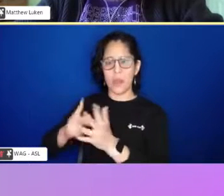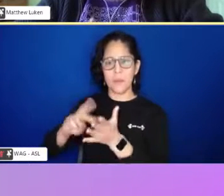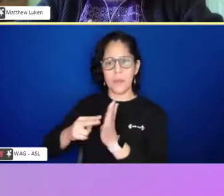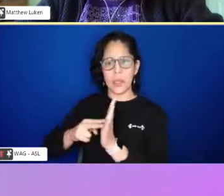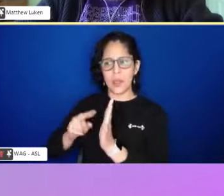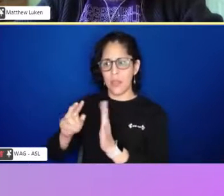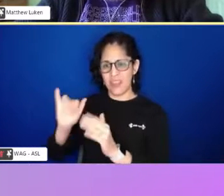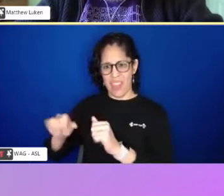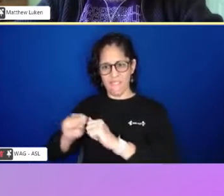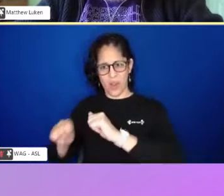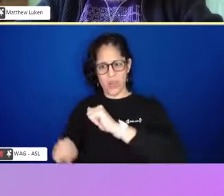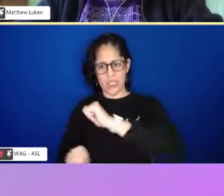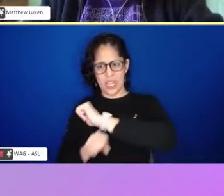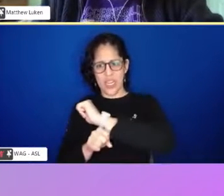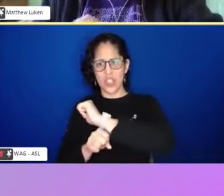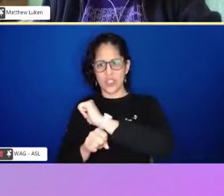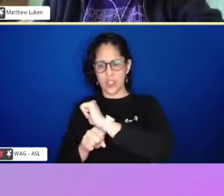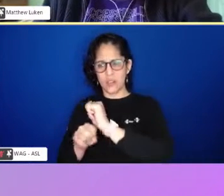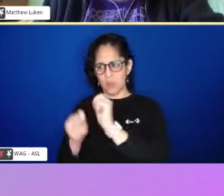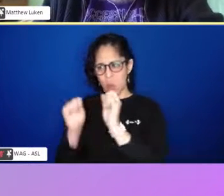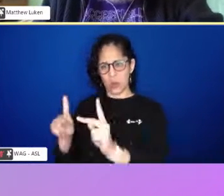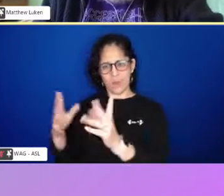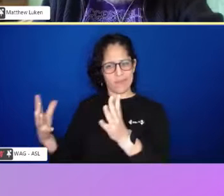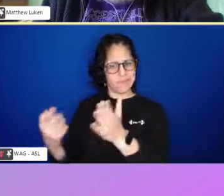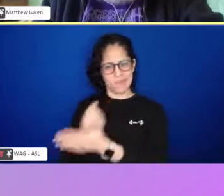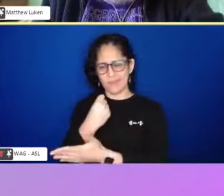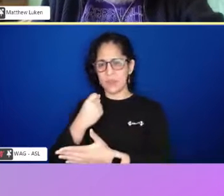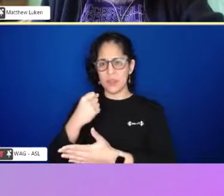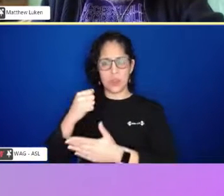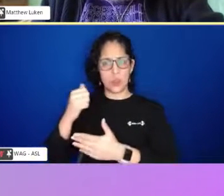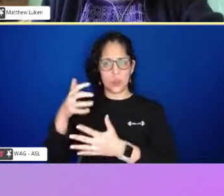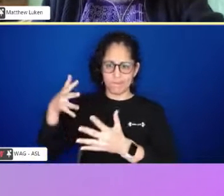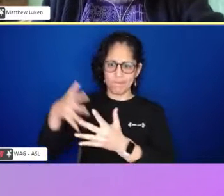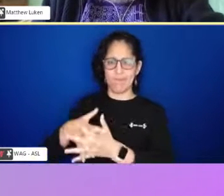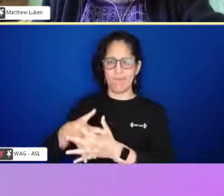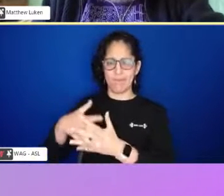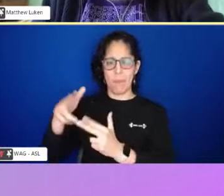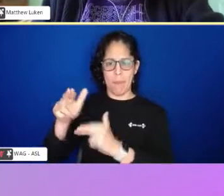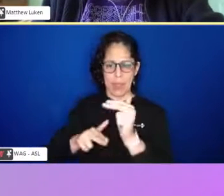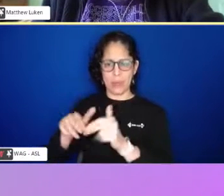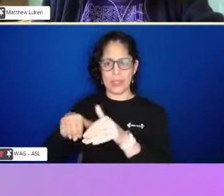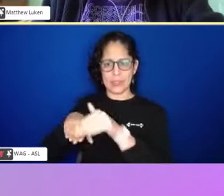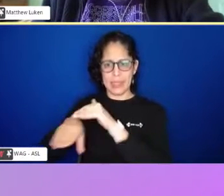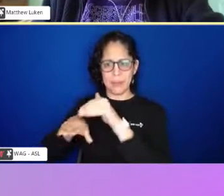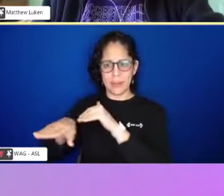because it starts first, we have the great set the opportunity to foundation well, and therefore build